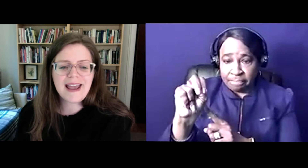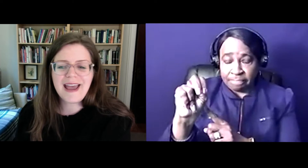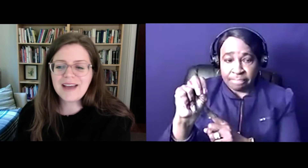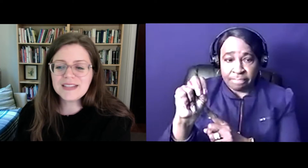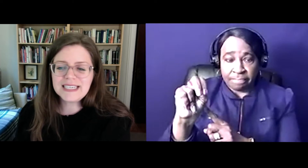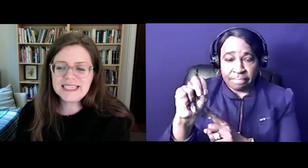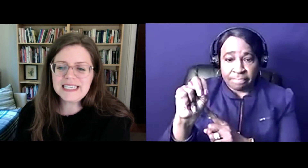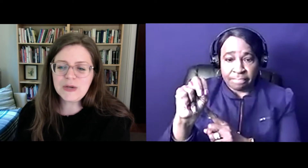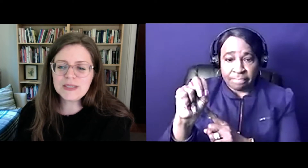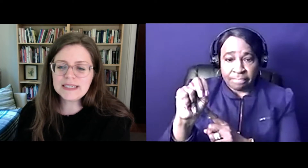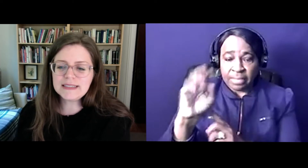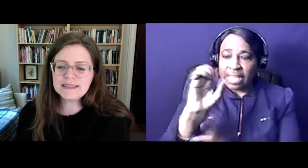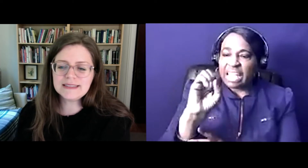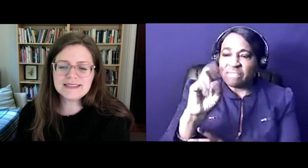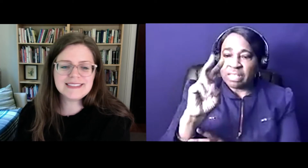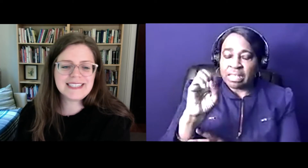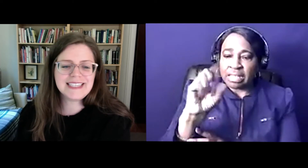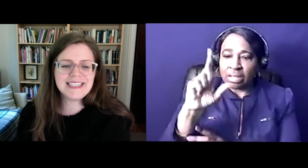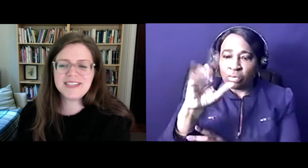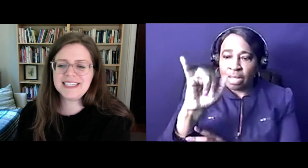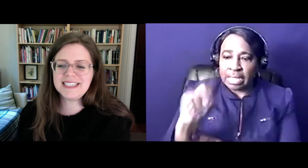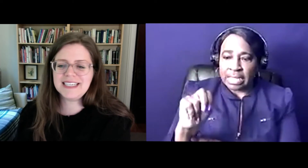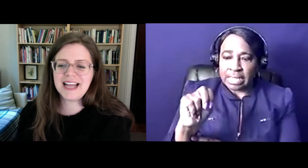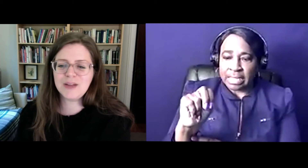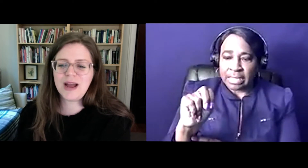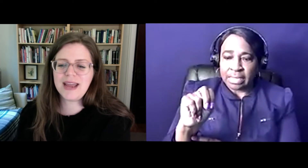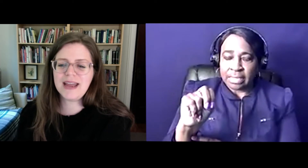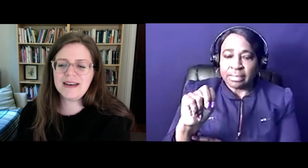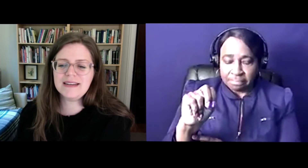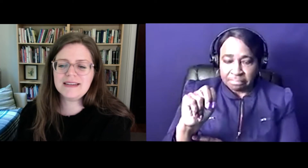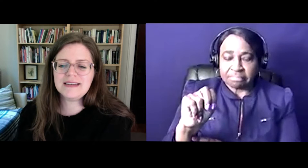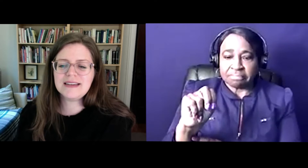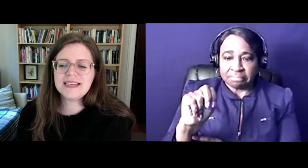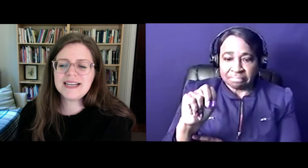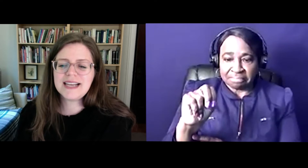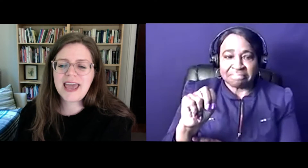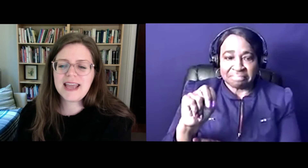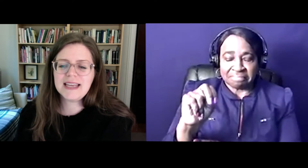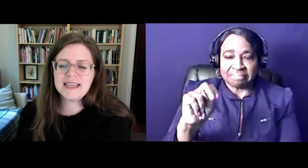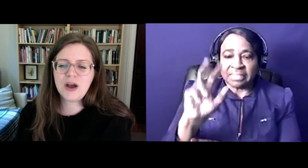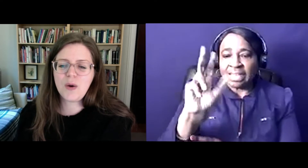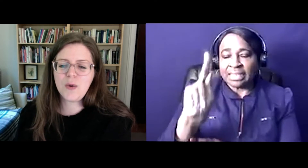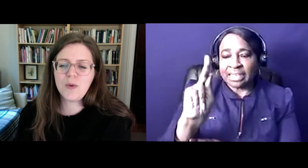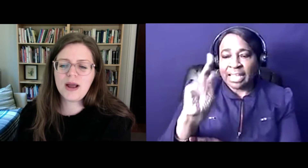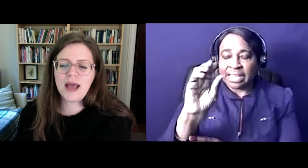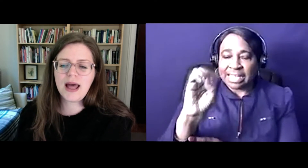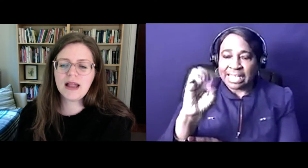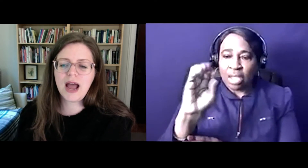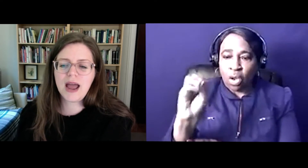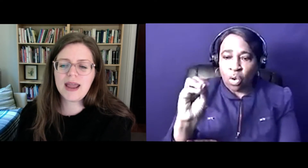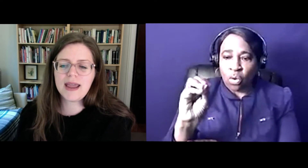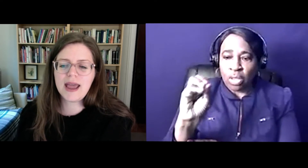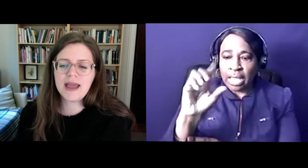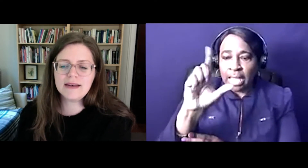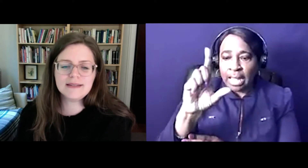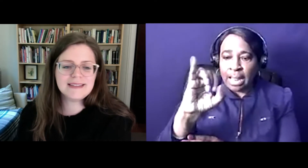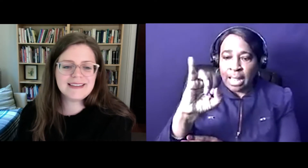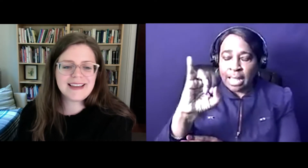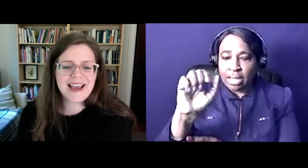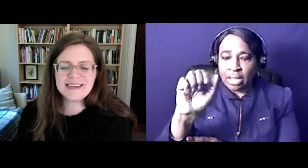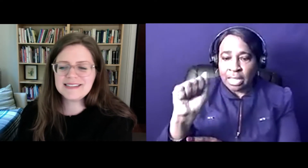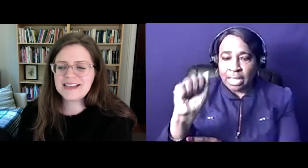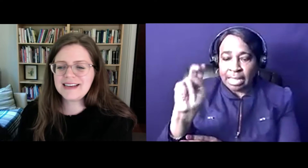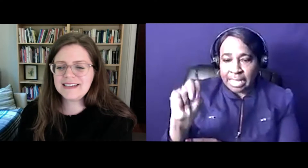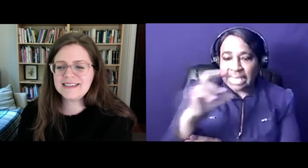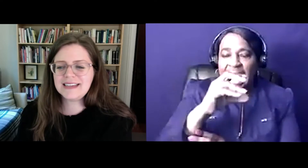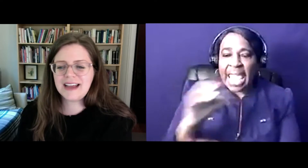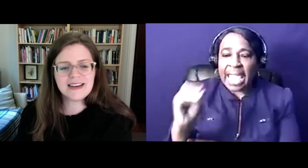Evelyn Keolian and Sandy Tiania